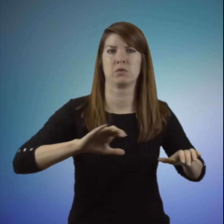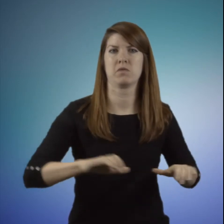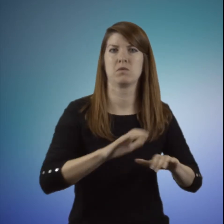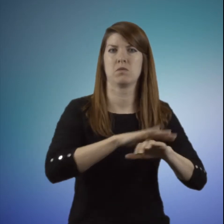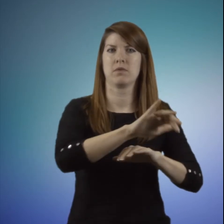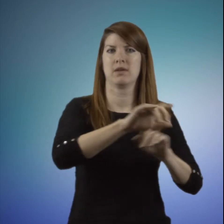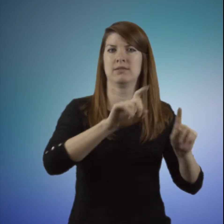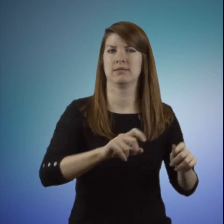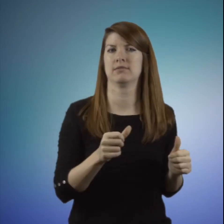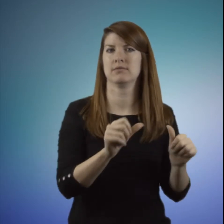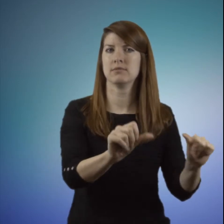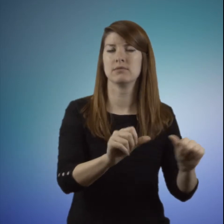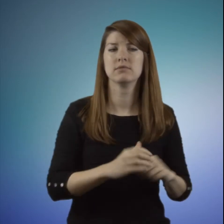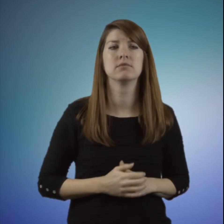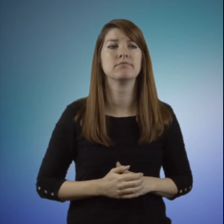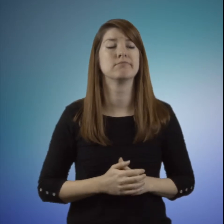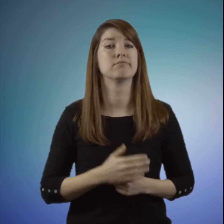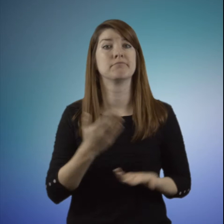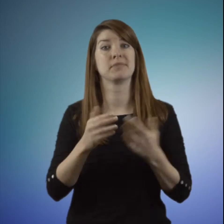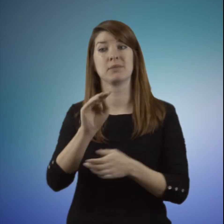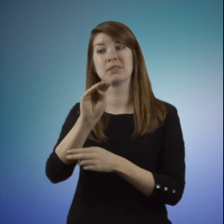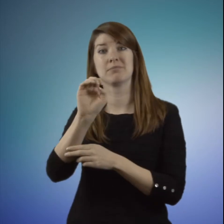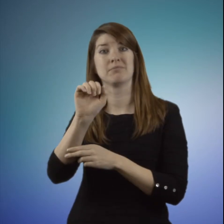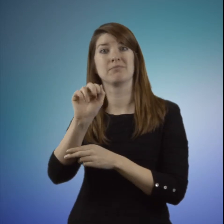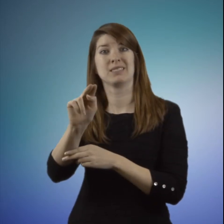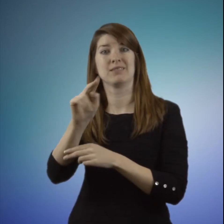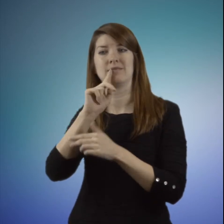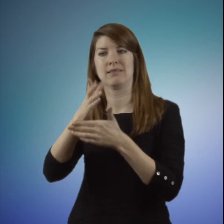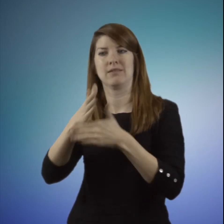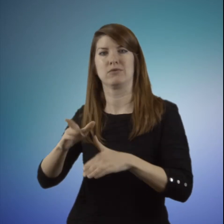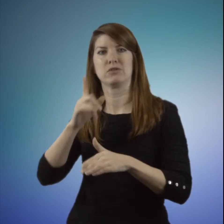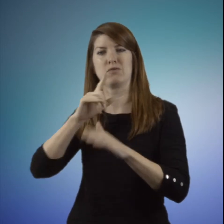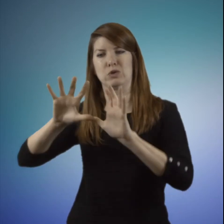Or the mean could be the average of a group of students who are taking a test.